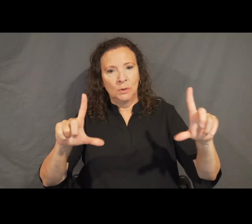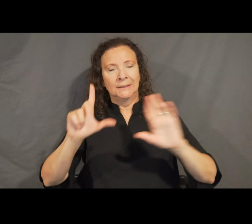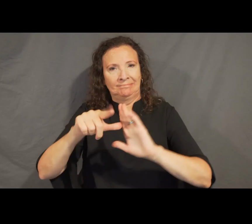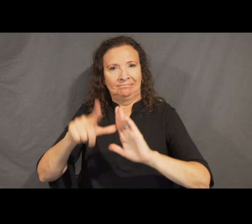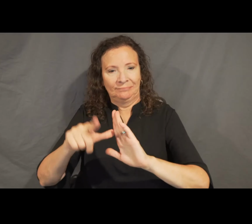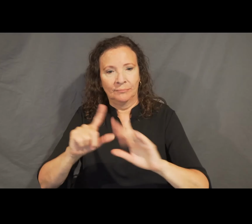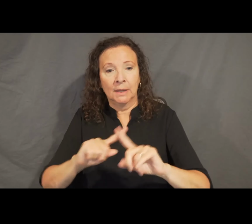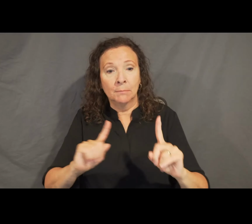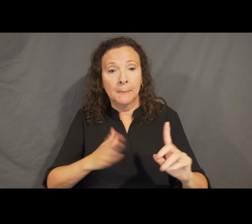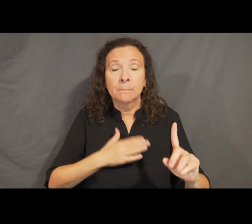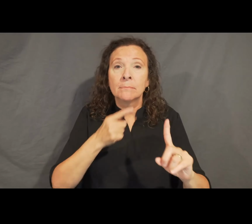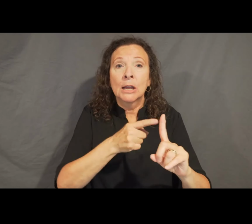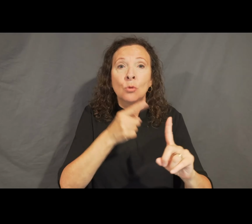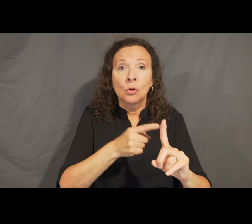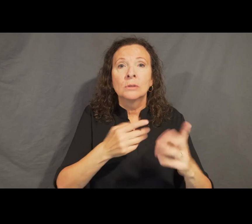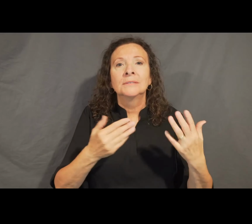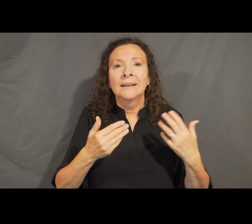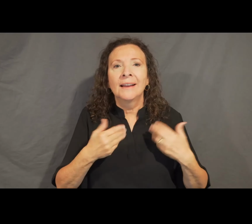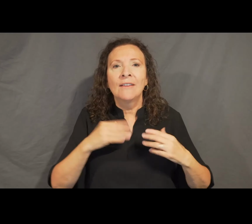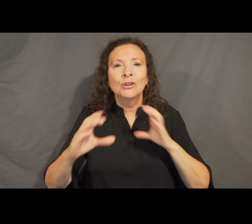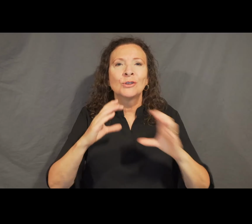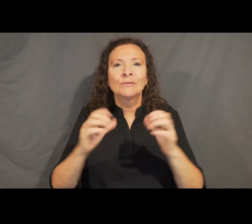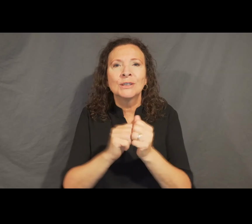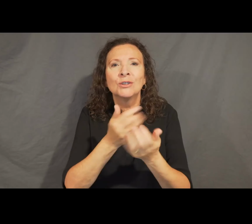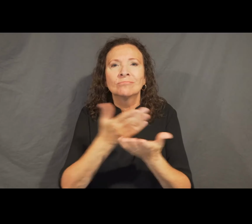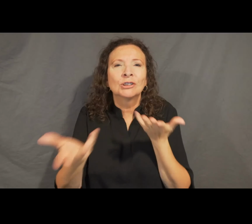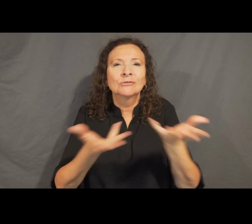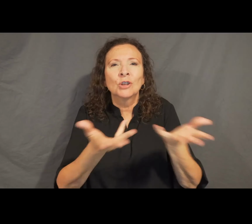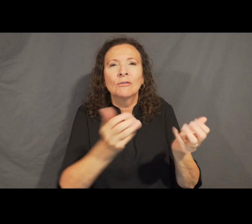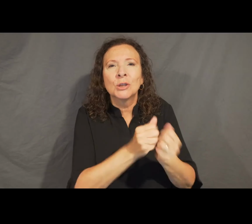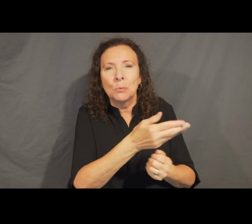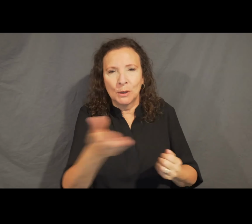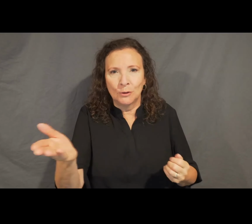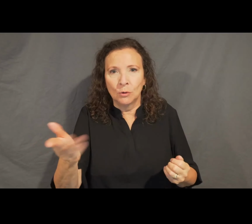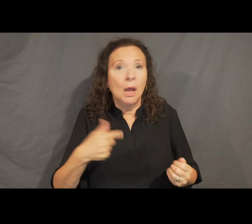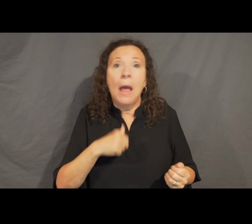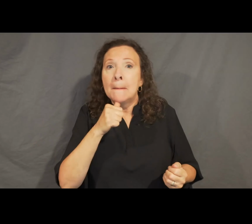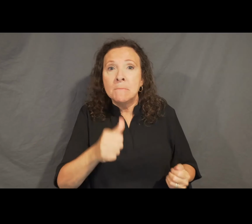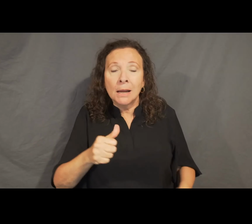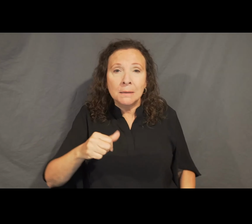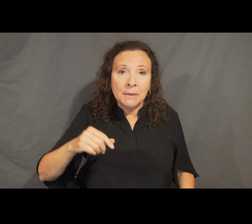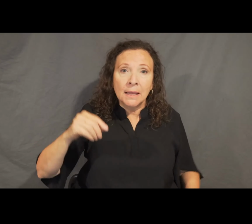The goal is for me to have a conversation with you, so I'm not intending to present PowerPoint slides or anything like that.